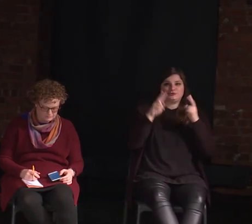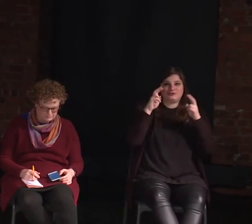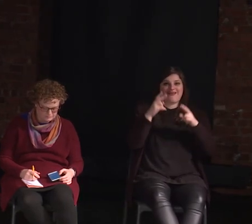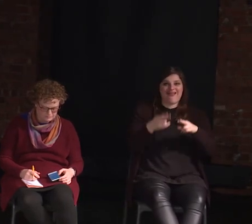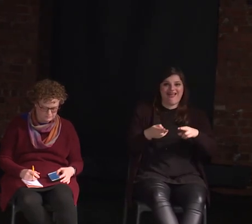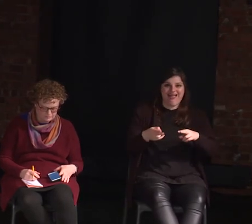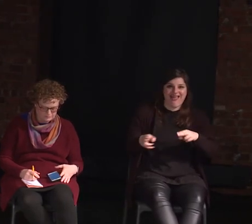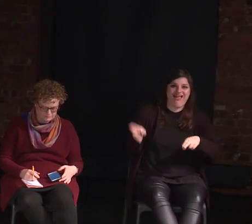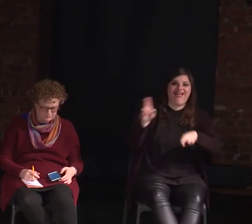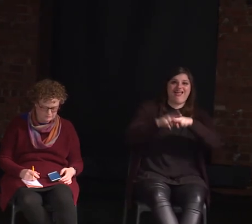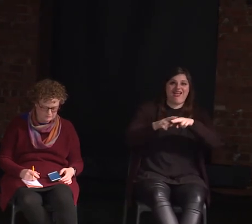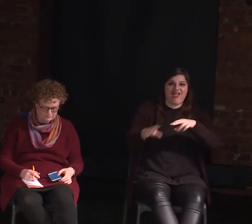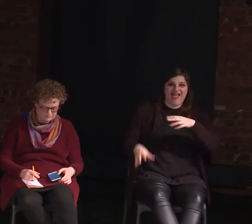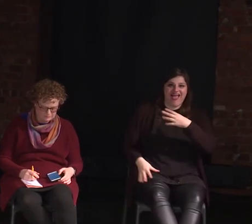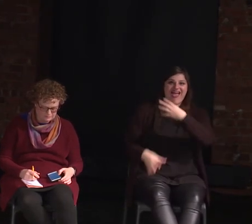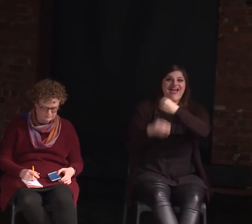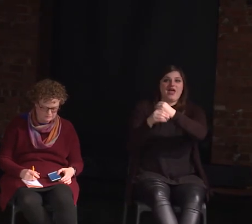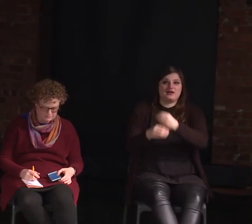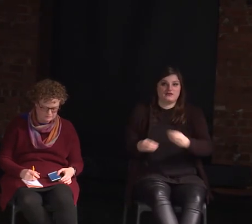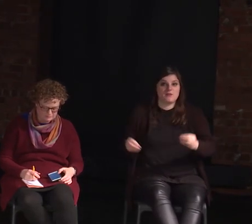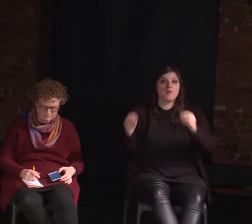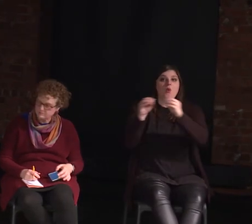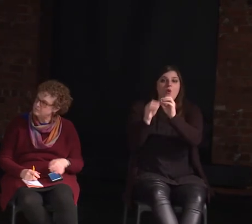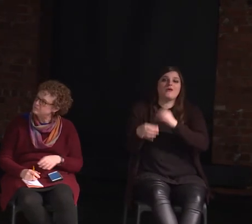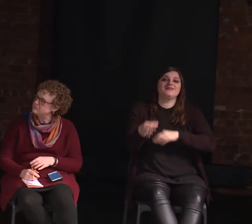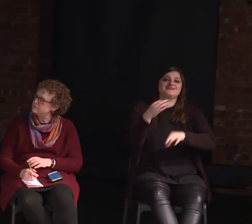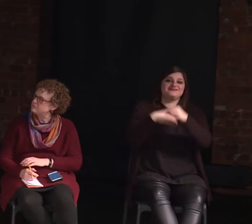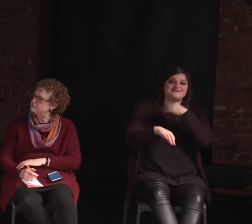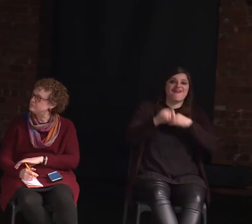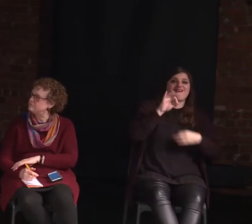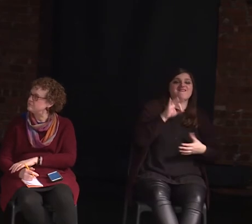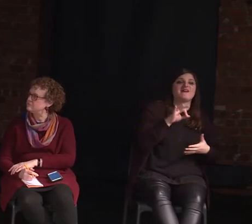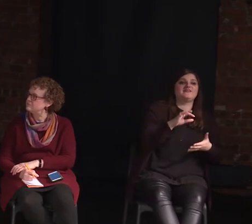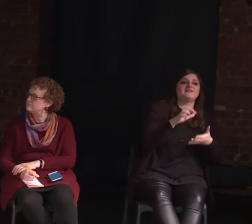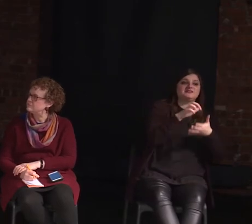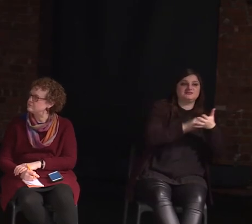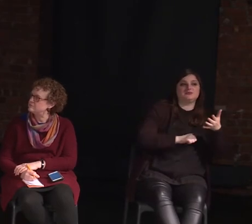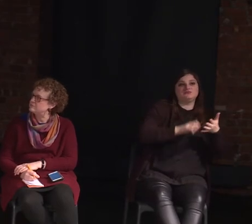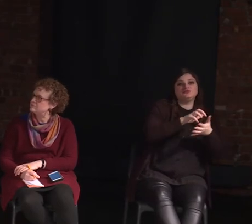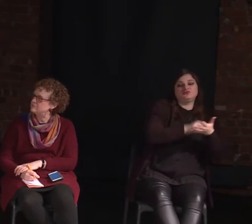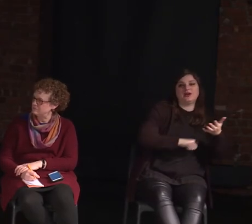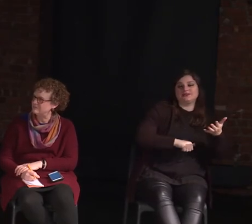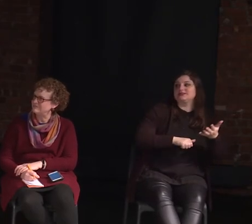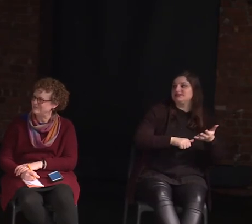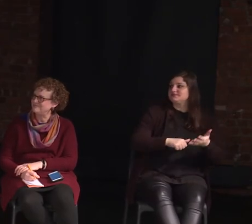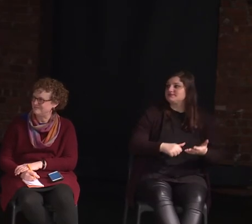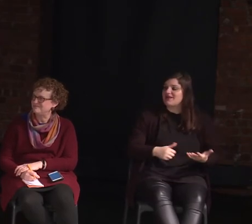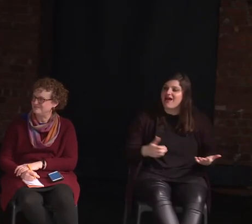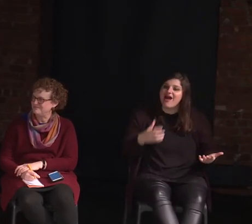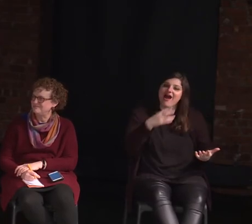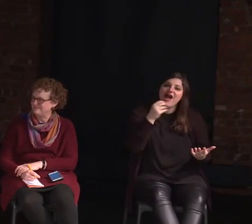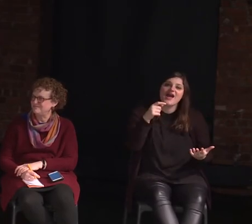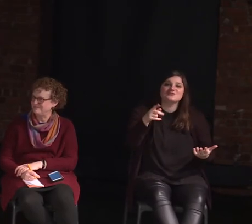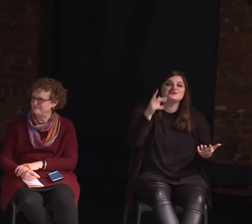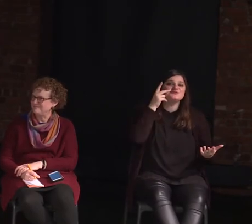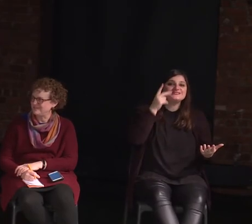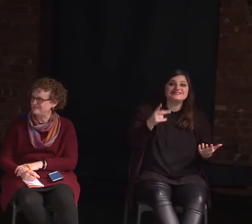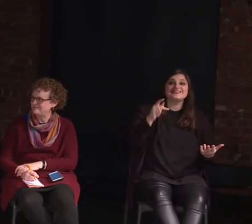I was in New Orleans actually yesterday and there were several points and you go and you look at these pedestals are empty, and Robert E. Lee is not there anymore and that is a